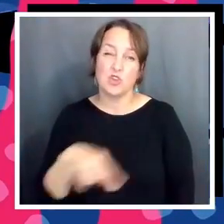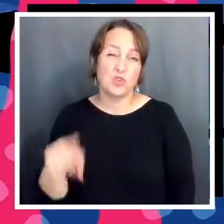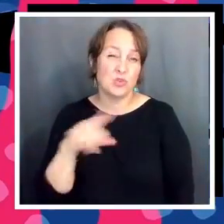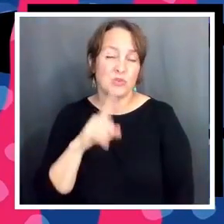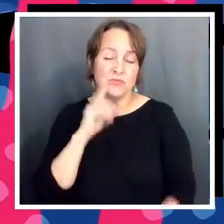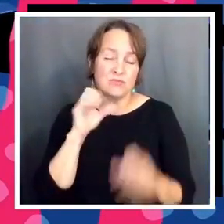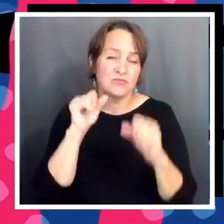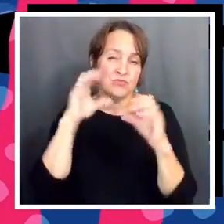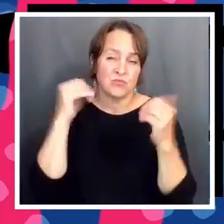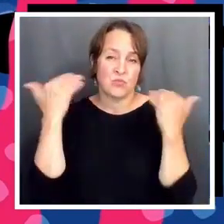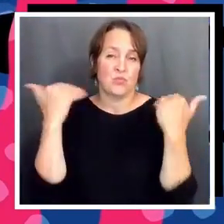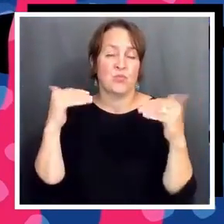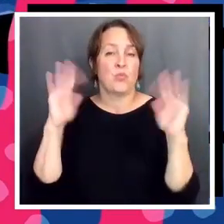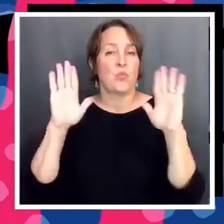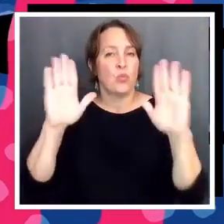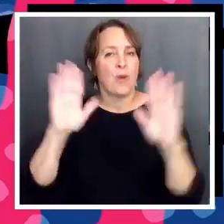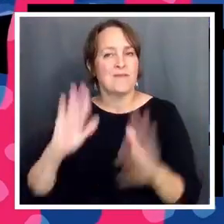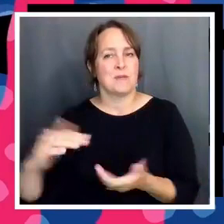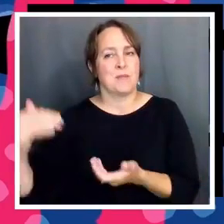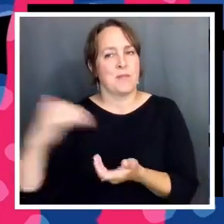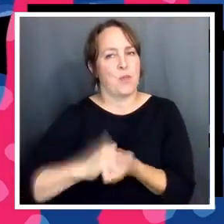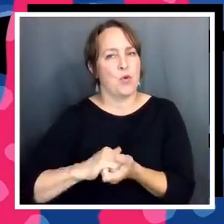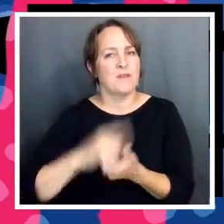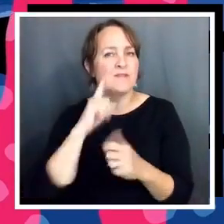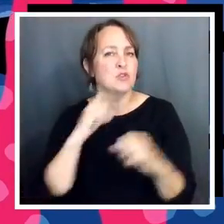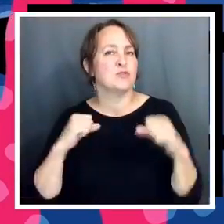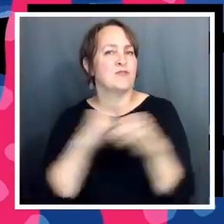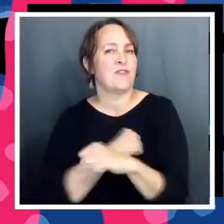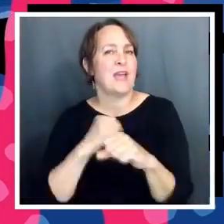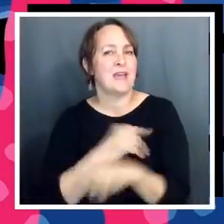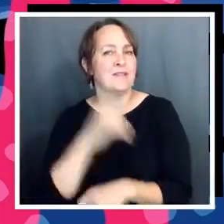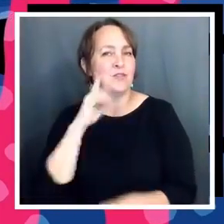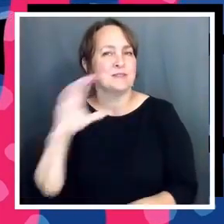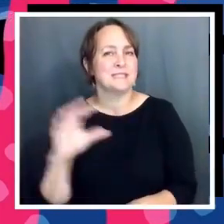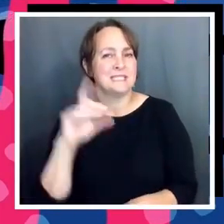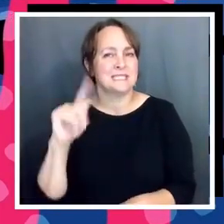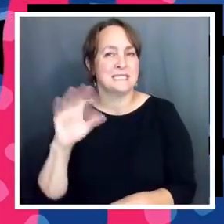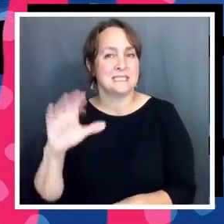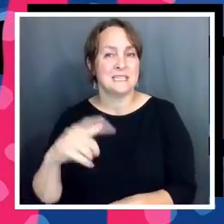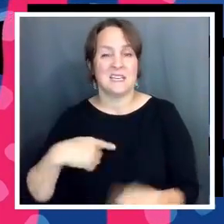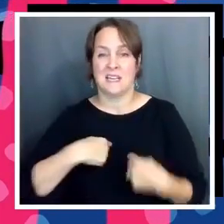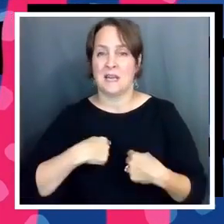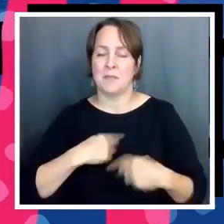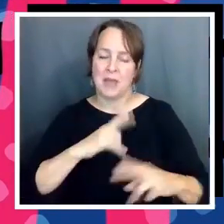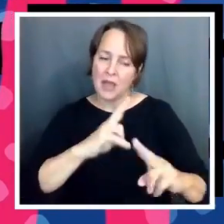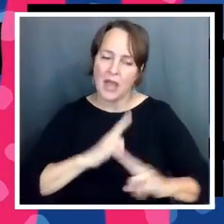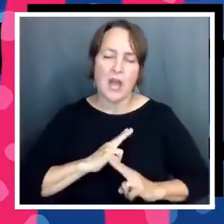THEIR FAMILIES.